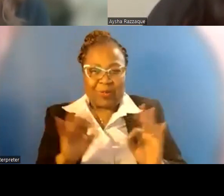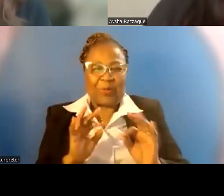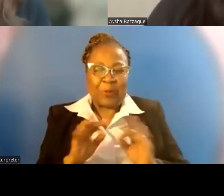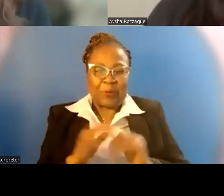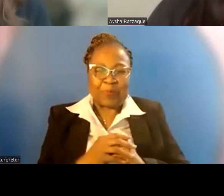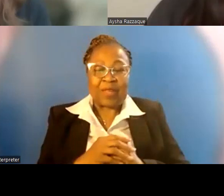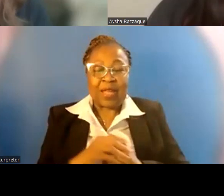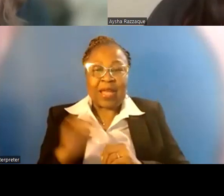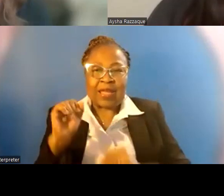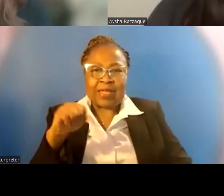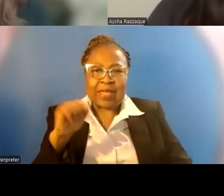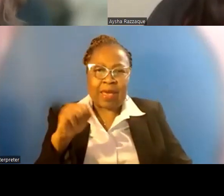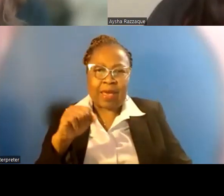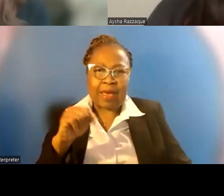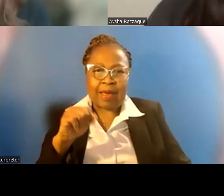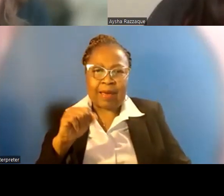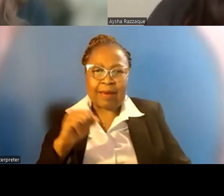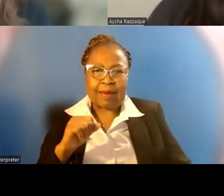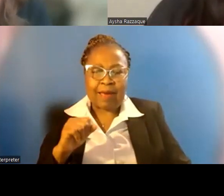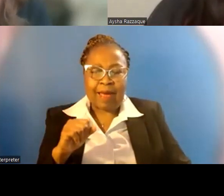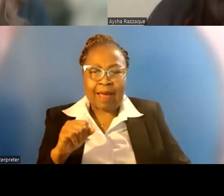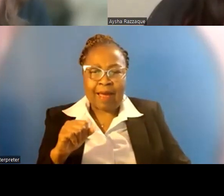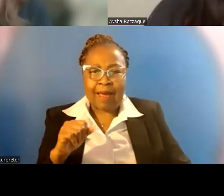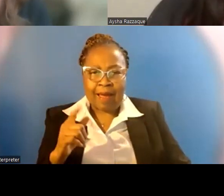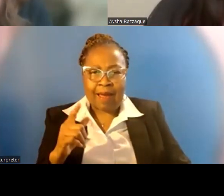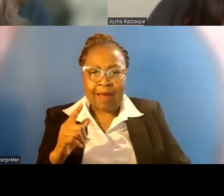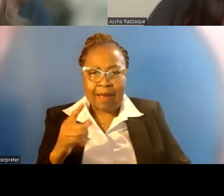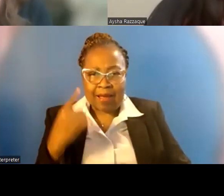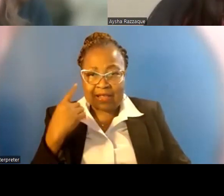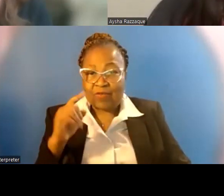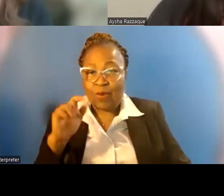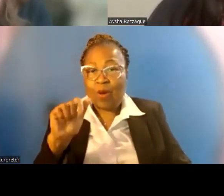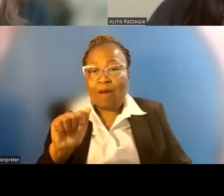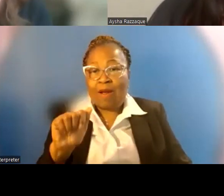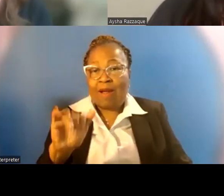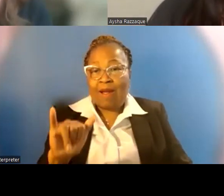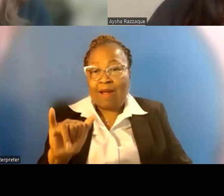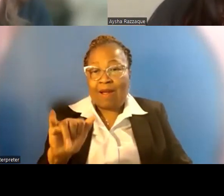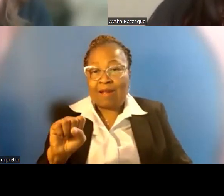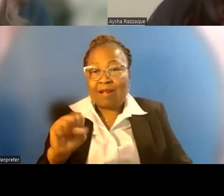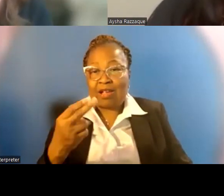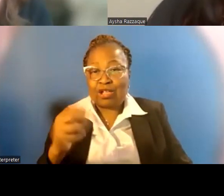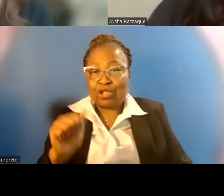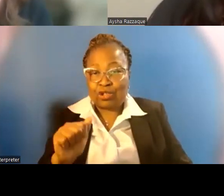Yeah I was, and I guess this is for Aysha, I was at the thing yesterday